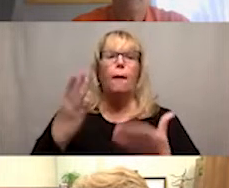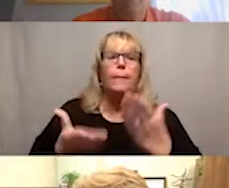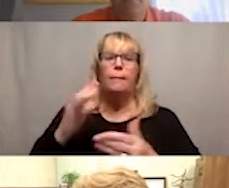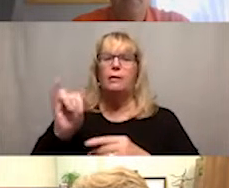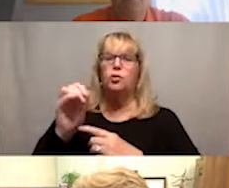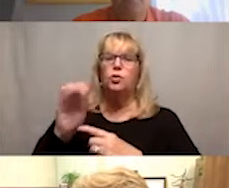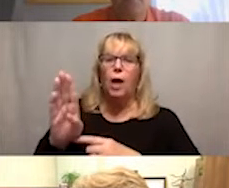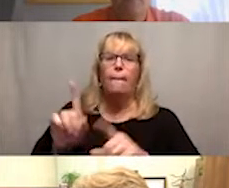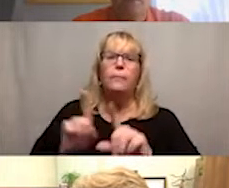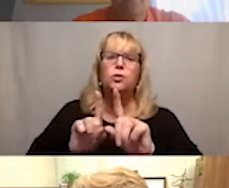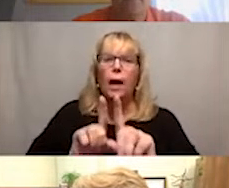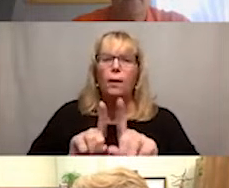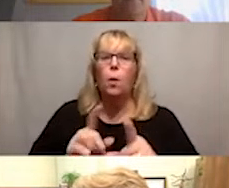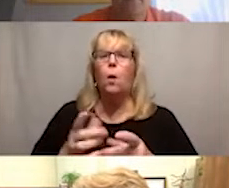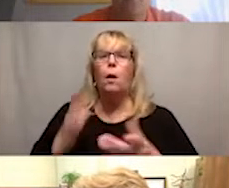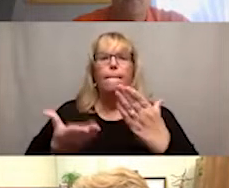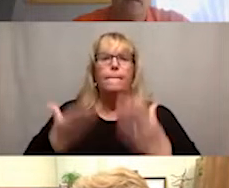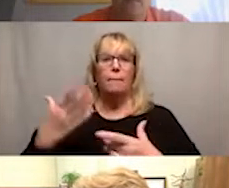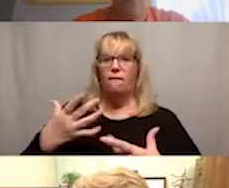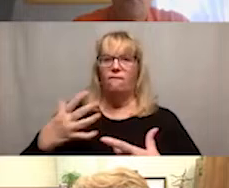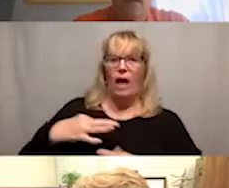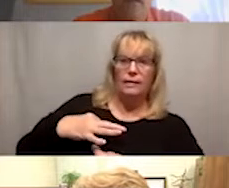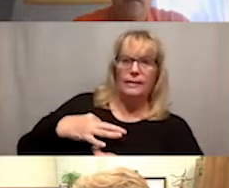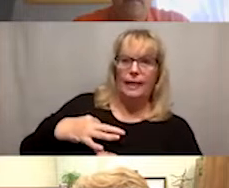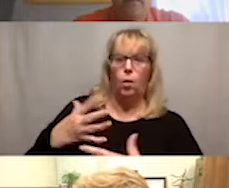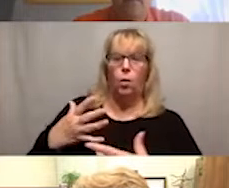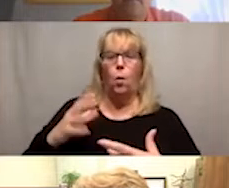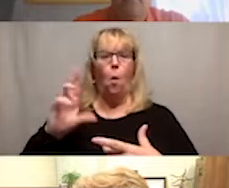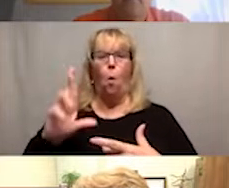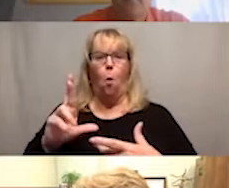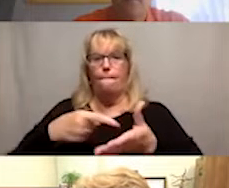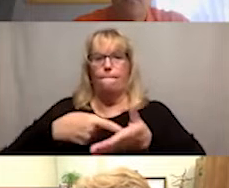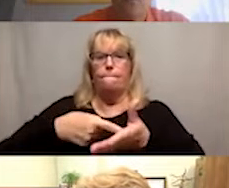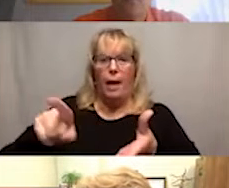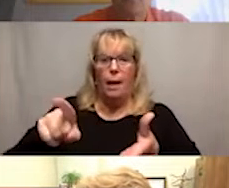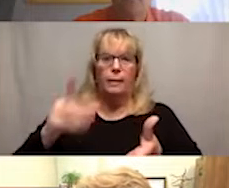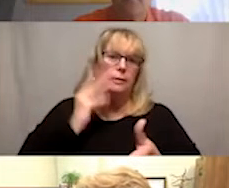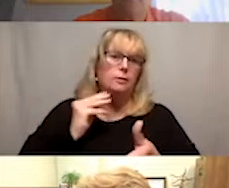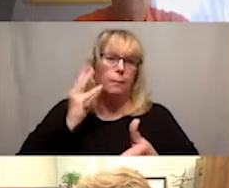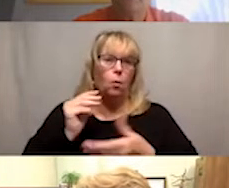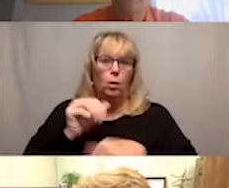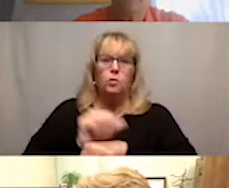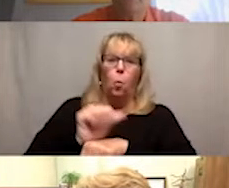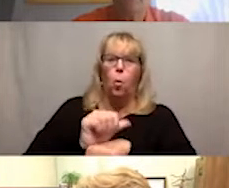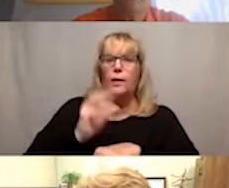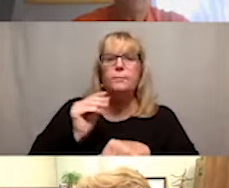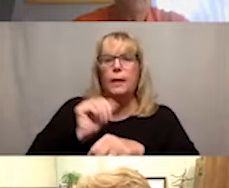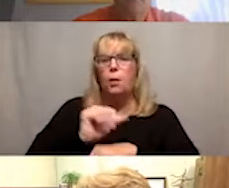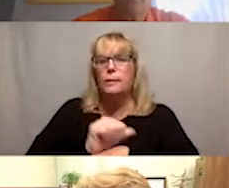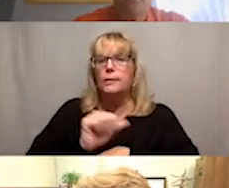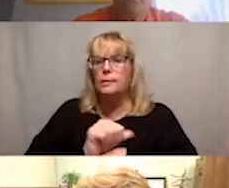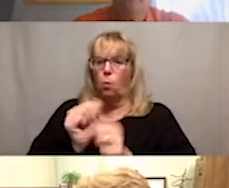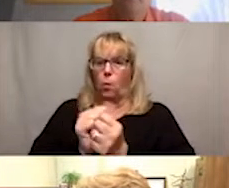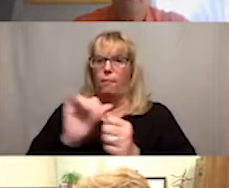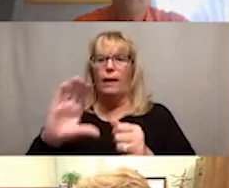might be actually volunteering or an actual paid experience work experience that is temporary but